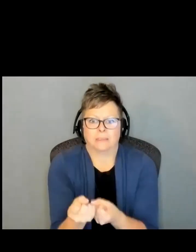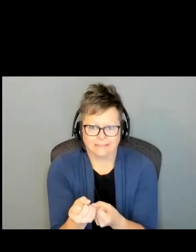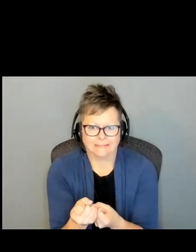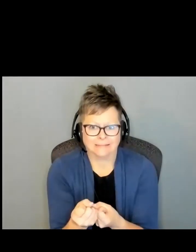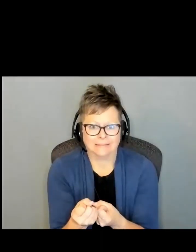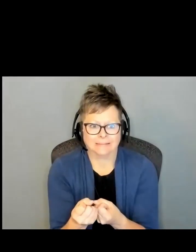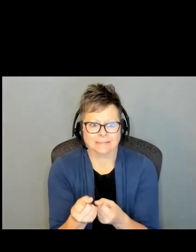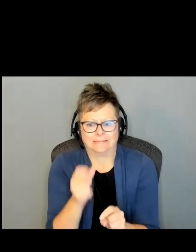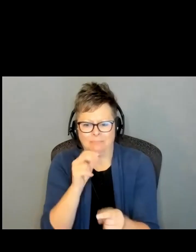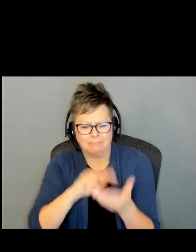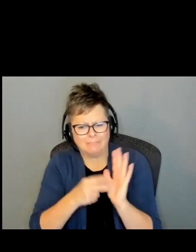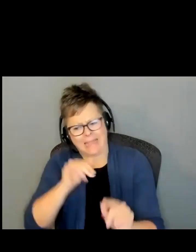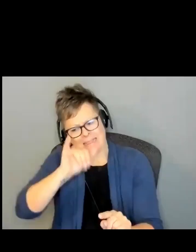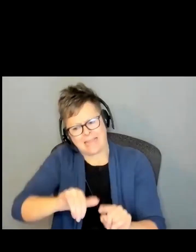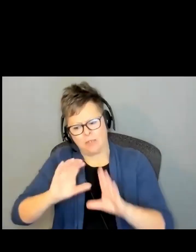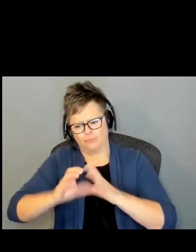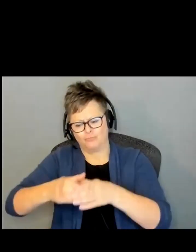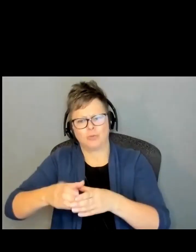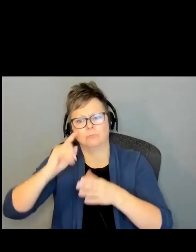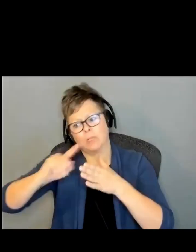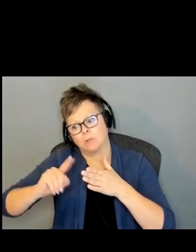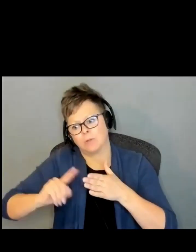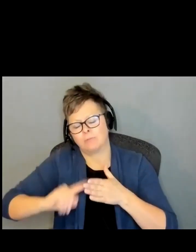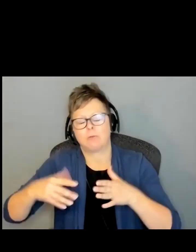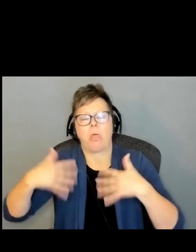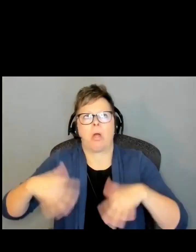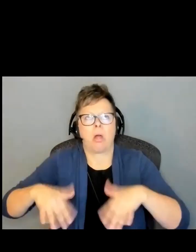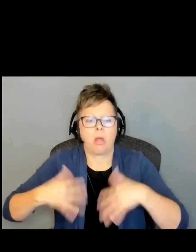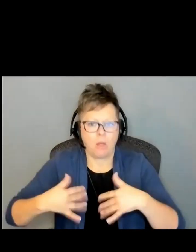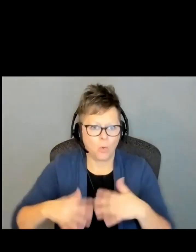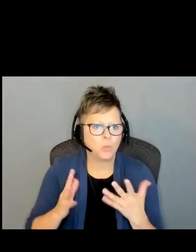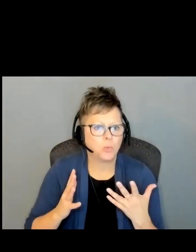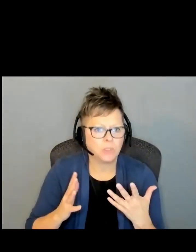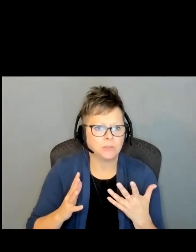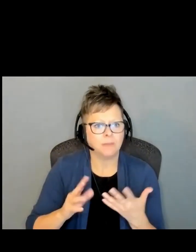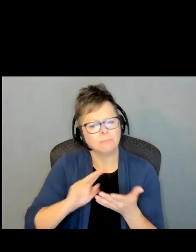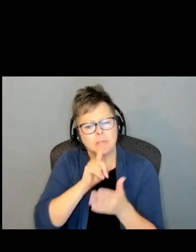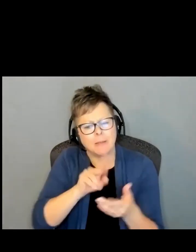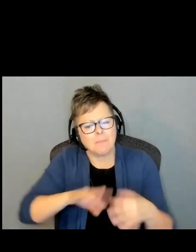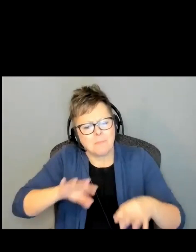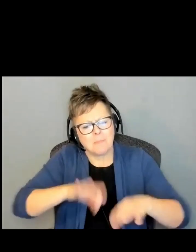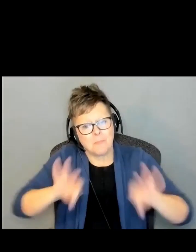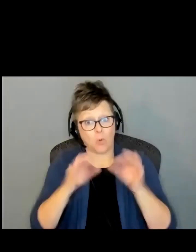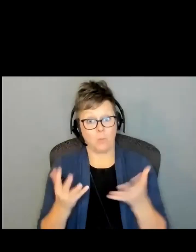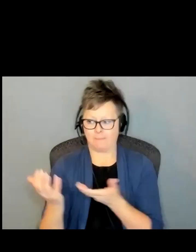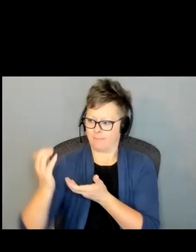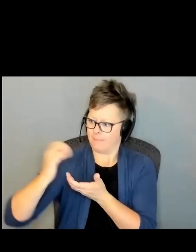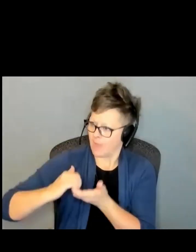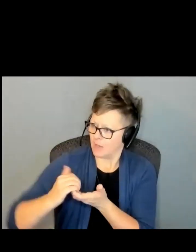over researched population. And it’s so important to build partnerships and yet our partners are themselves over-strapped